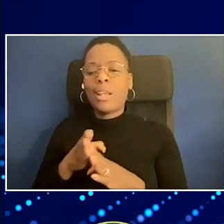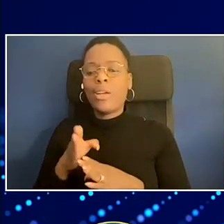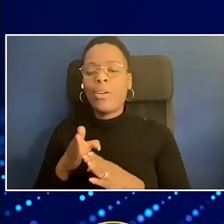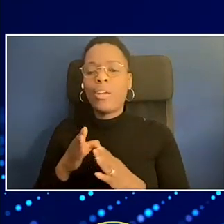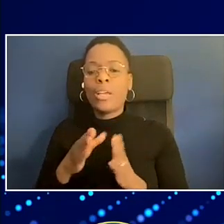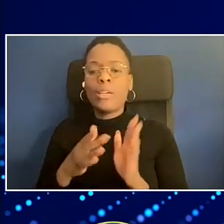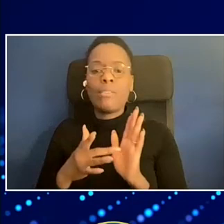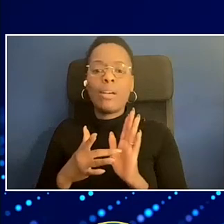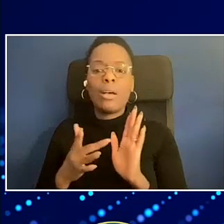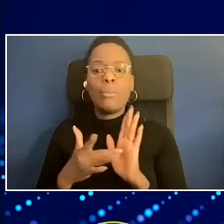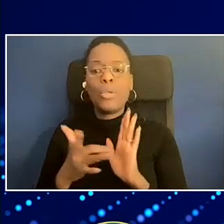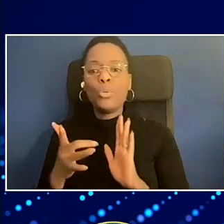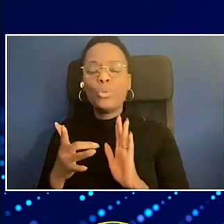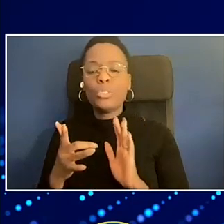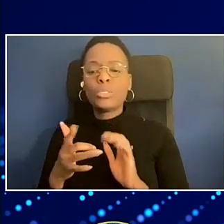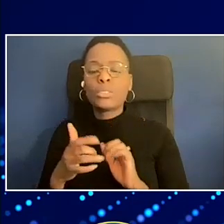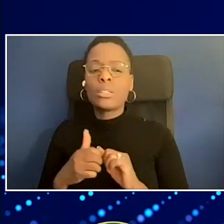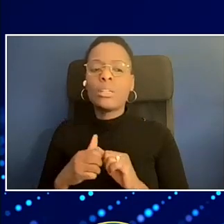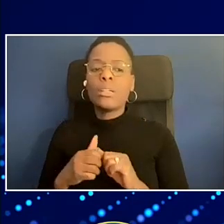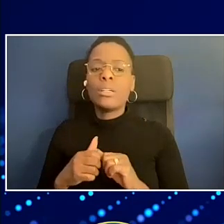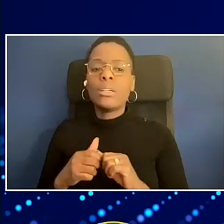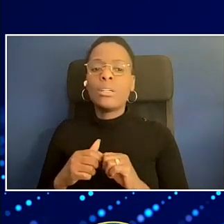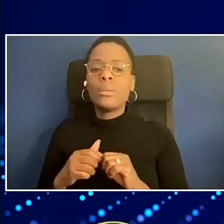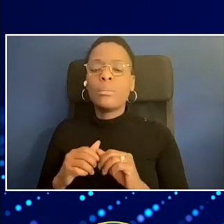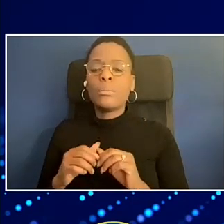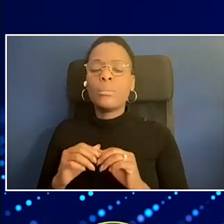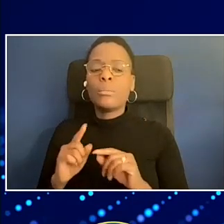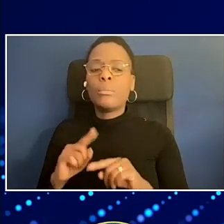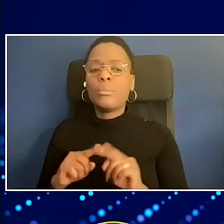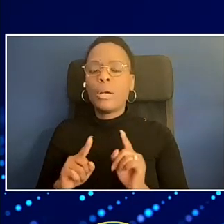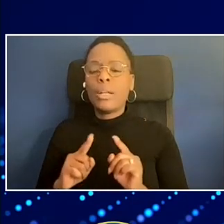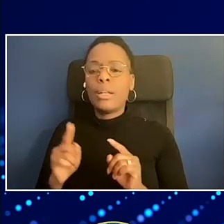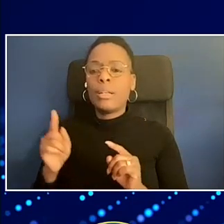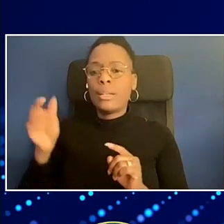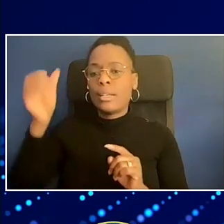being abused right now. However, conceptually, we have a problem with it.